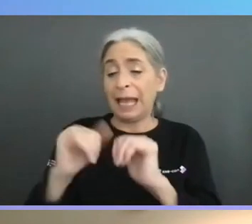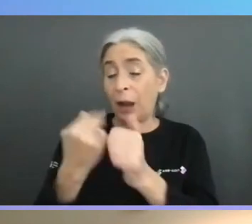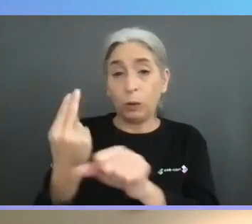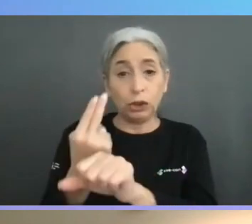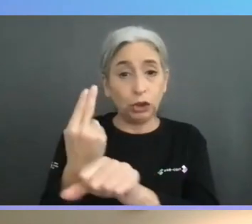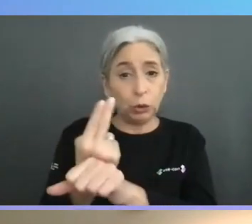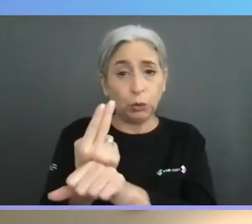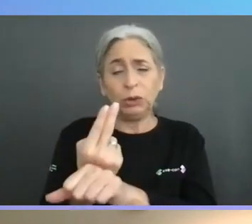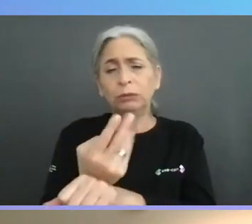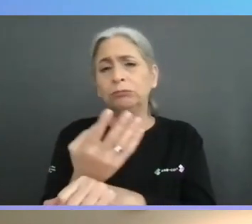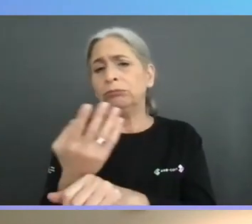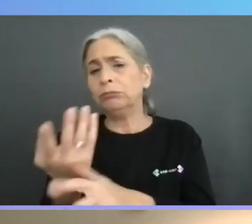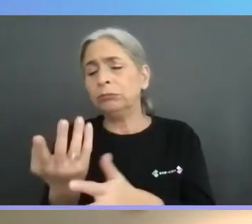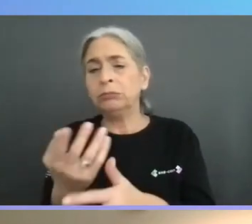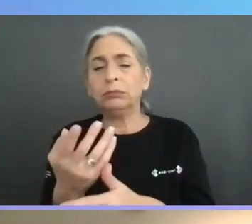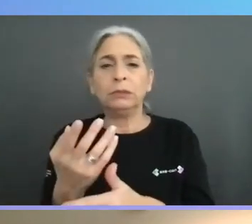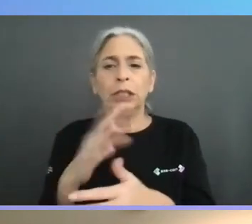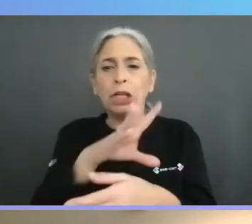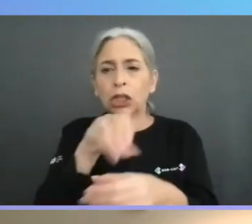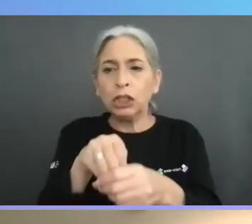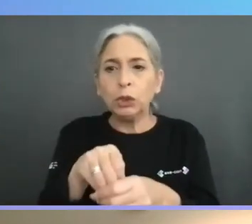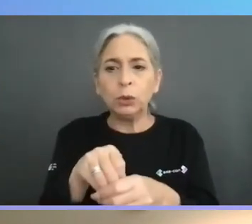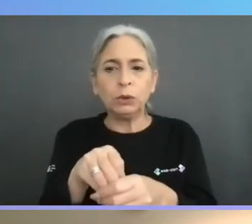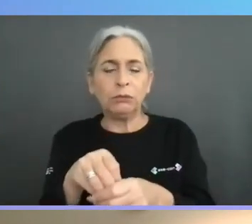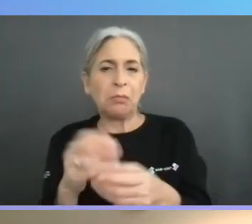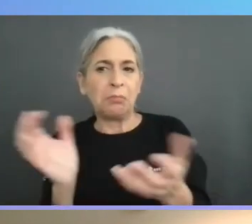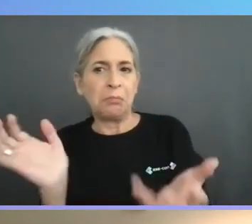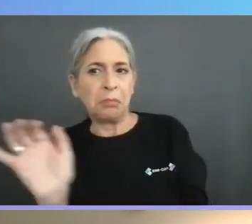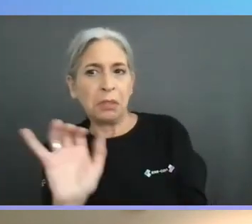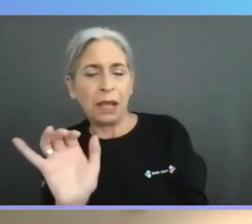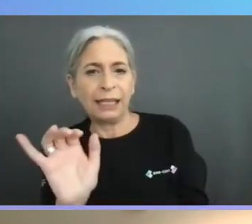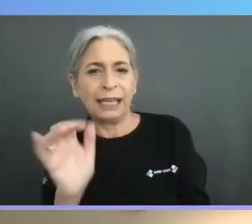and uh, this includes things like interactive graphs and